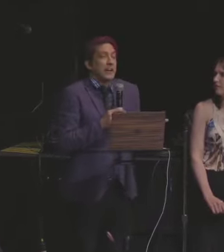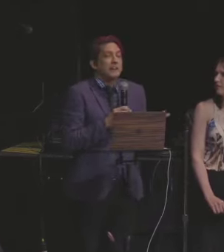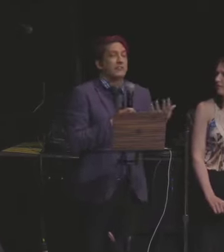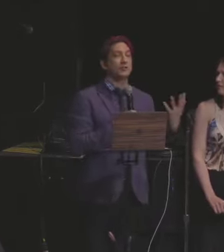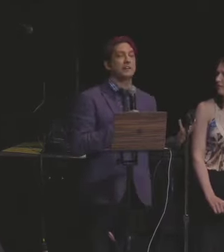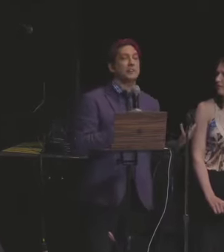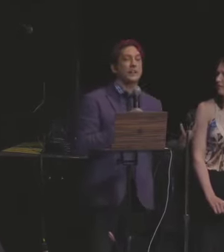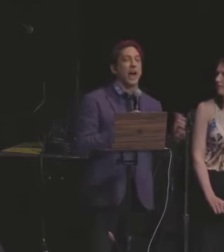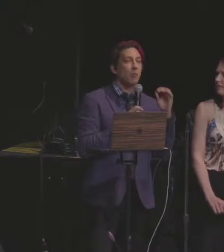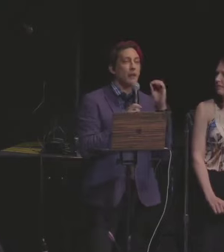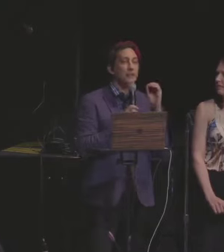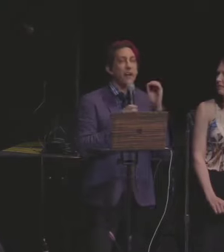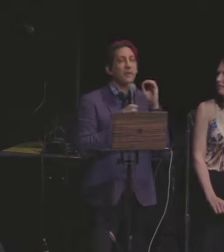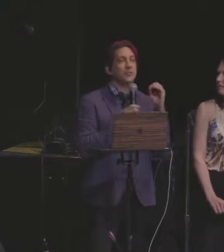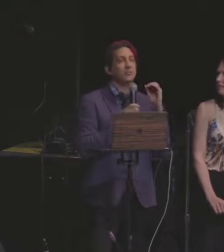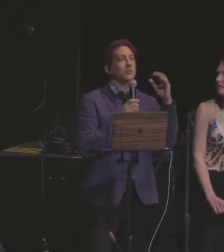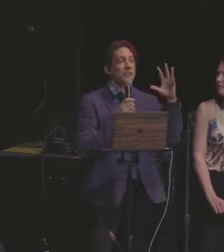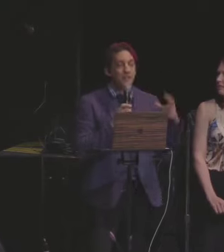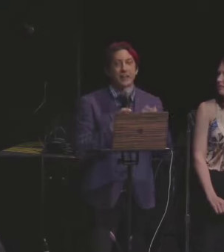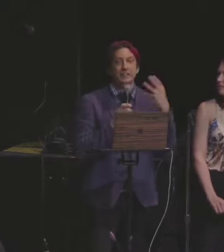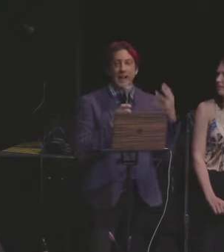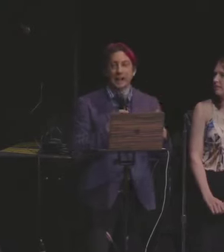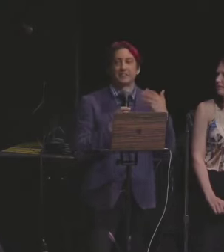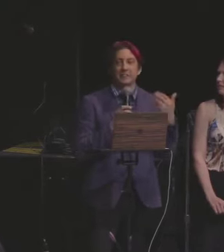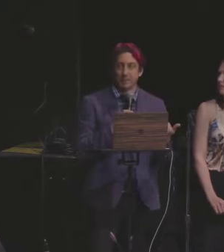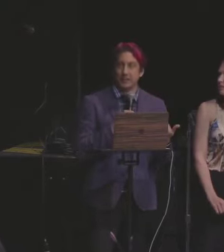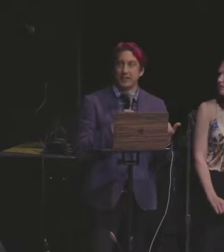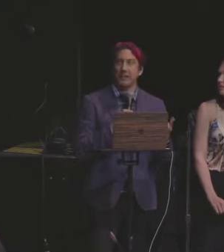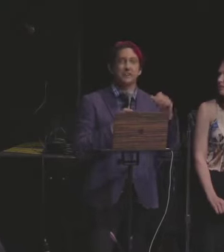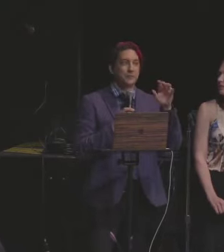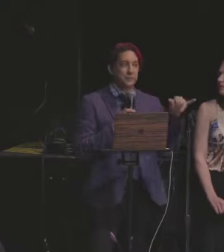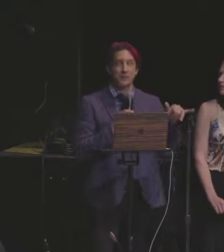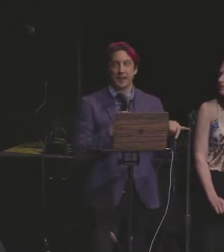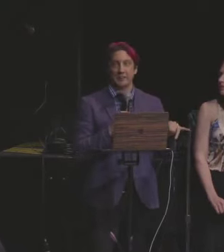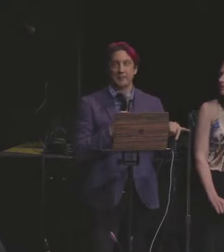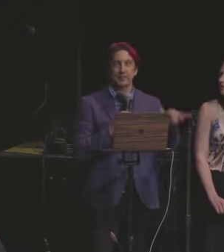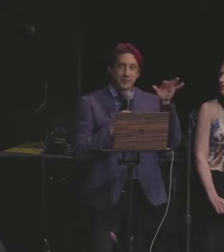If the director had said, "I want to convey the chaos "that's happening with the two actors,